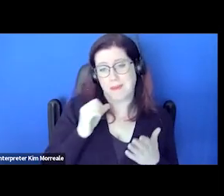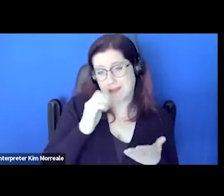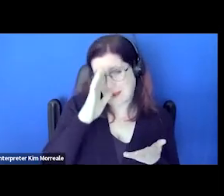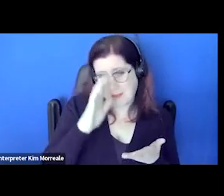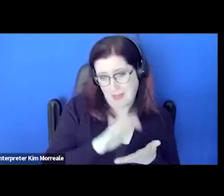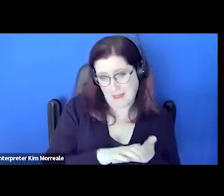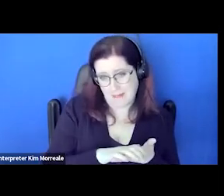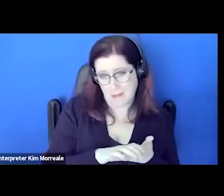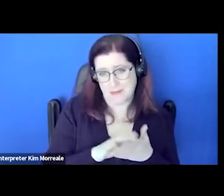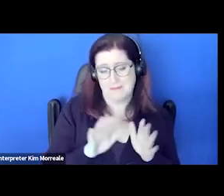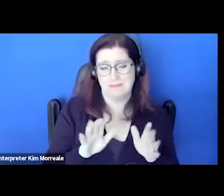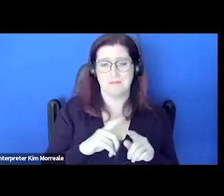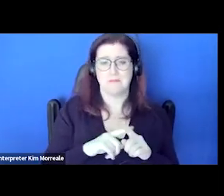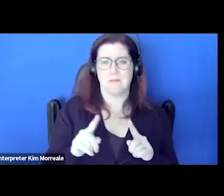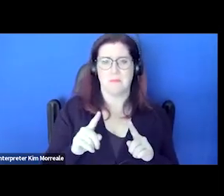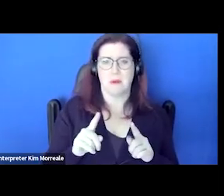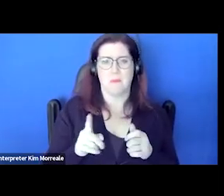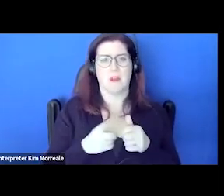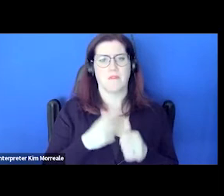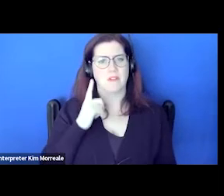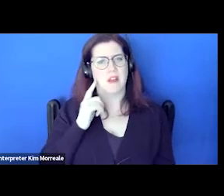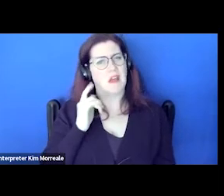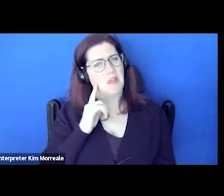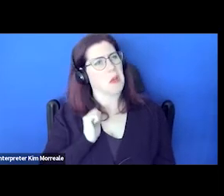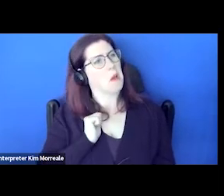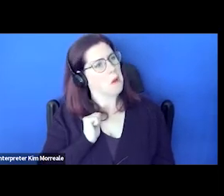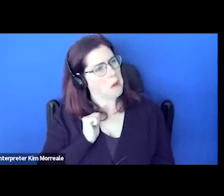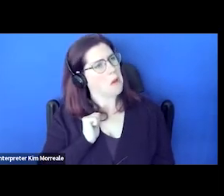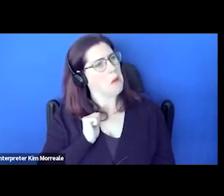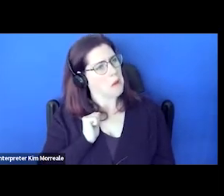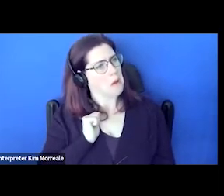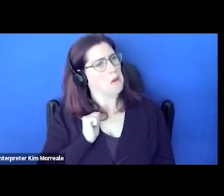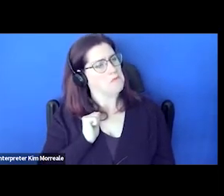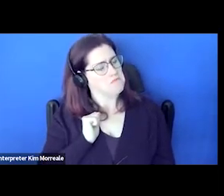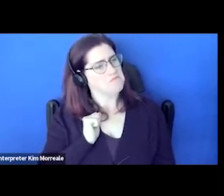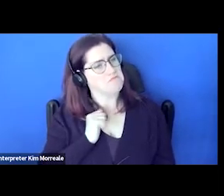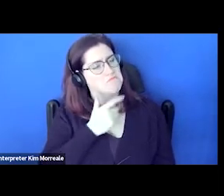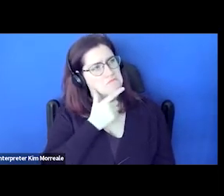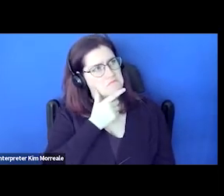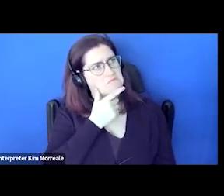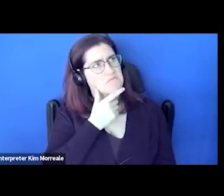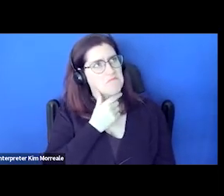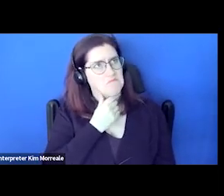And to me, when I first heard it, I was like, hmm. Yeah, I know that's a thing,